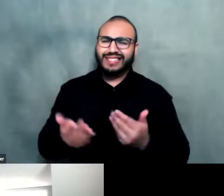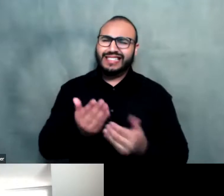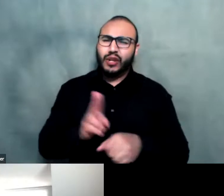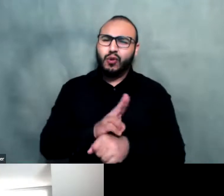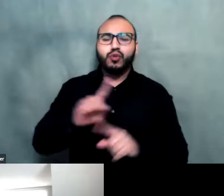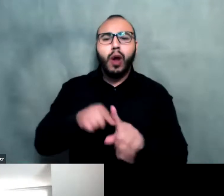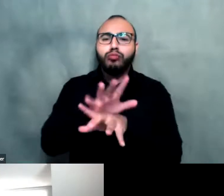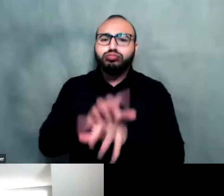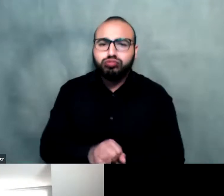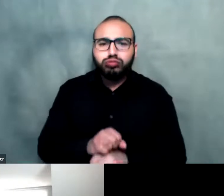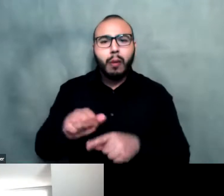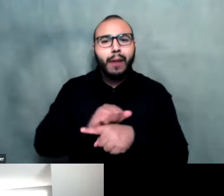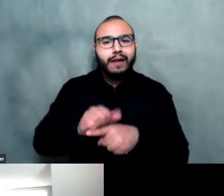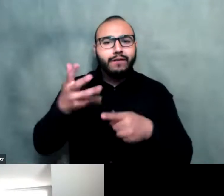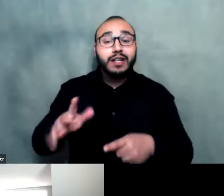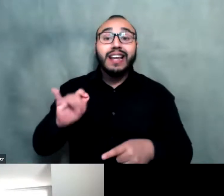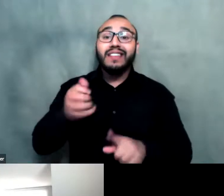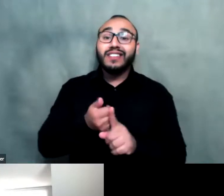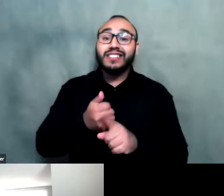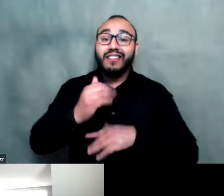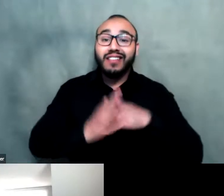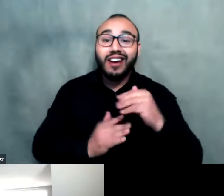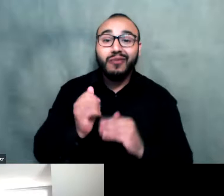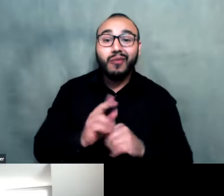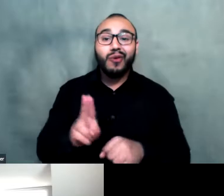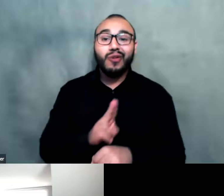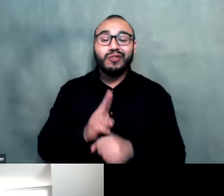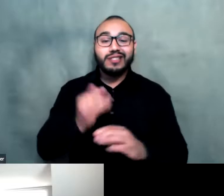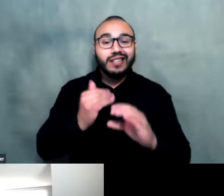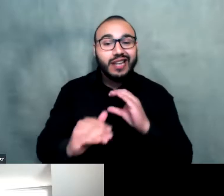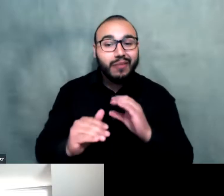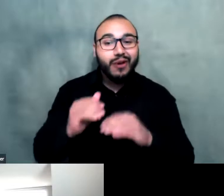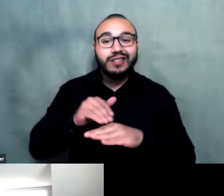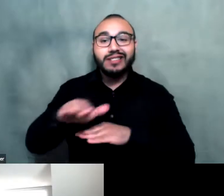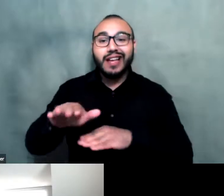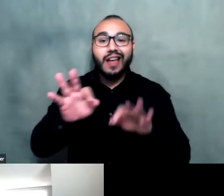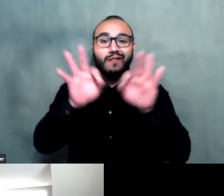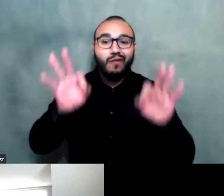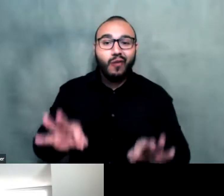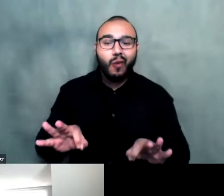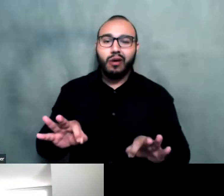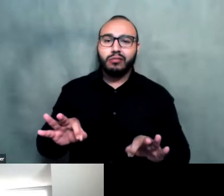you're comfortable using email to send out a form or to you know, to email someone and add